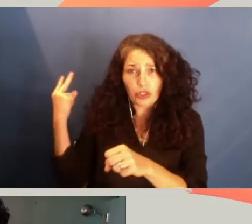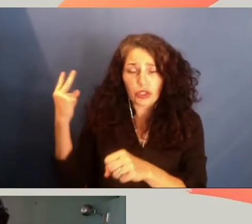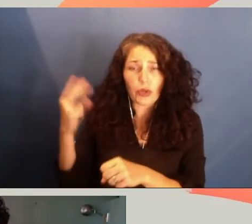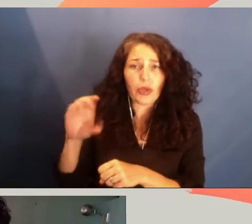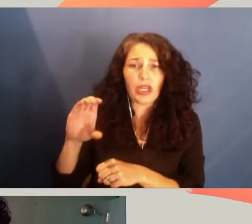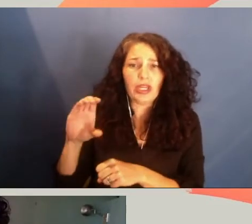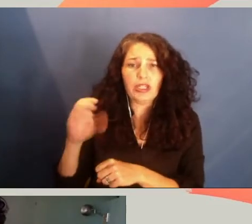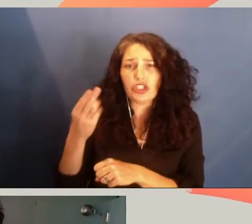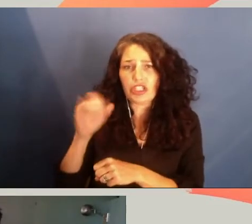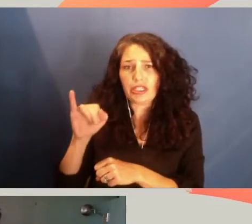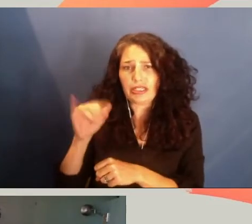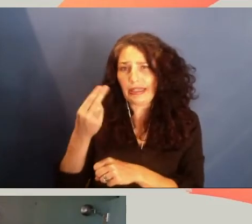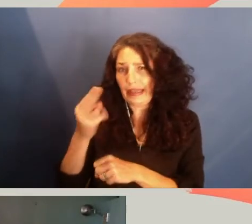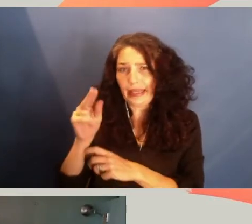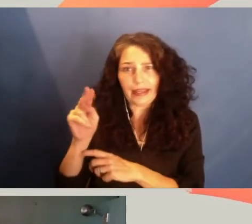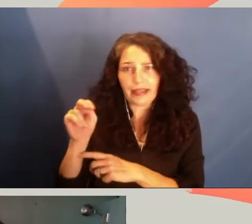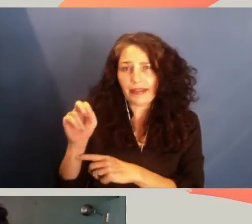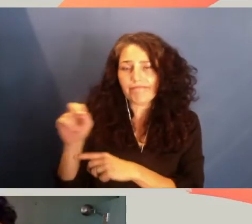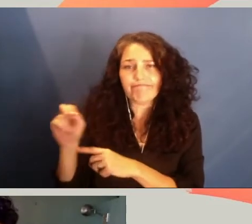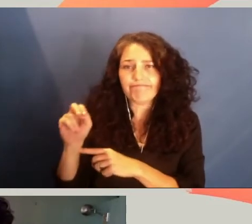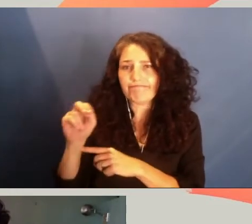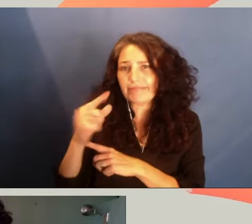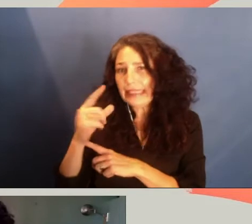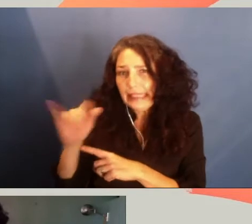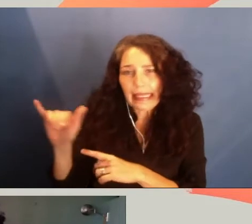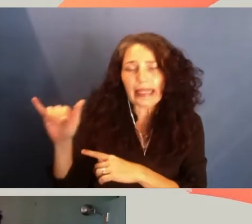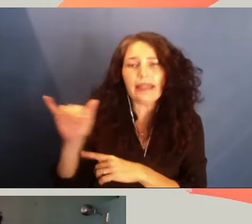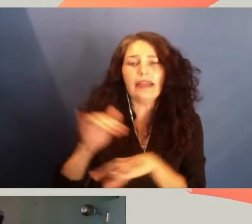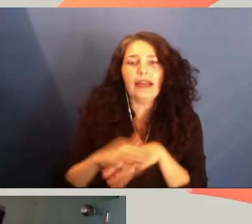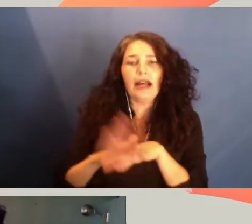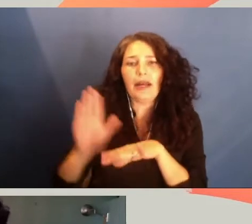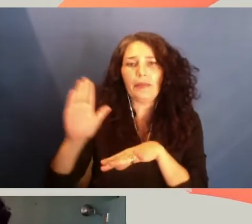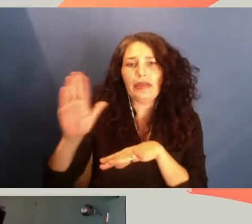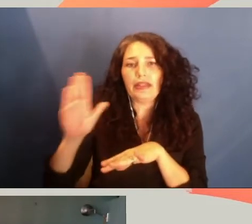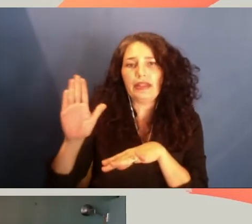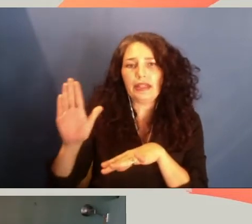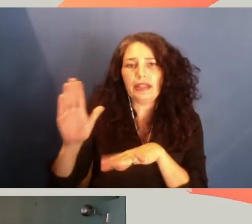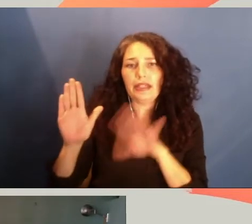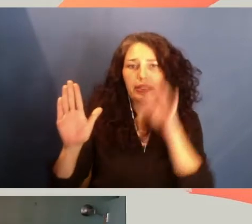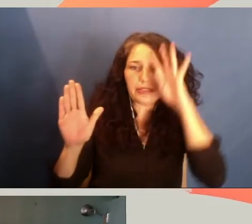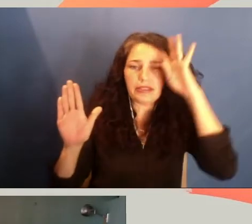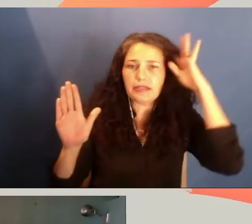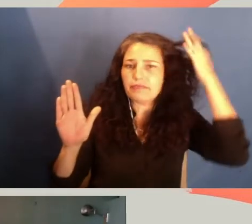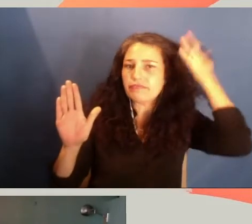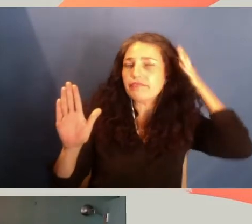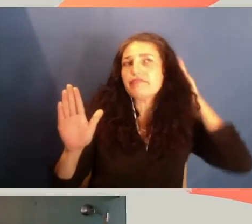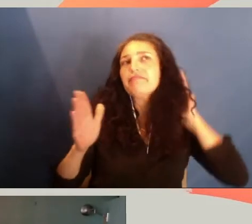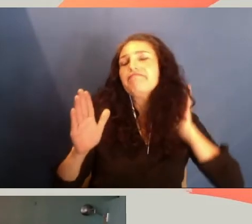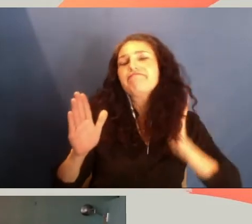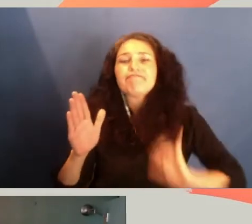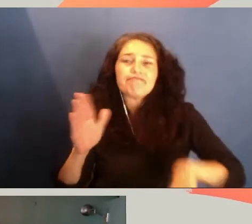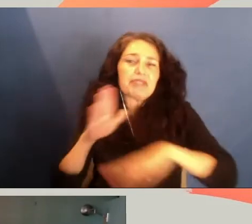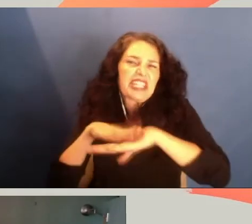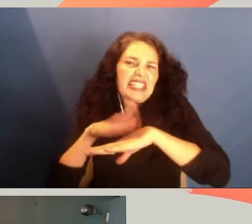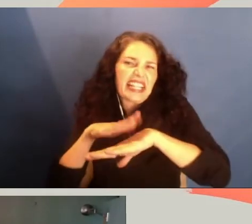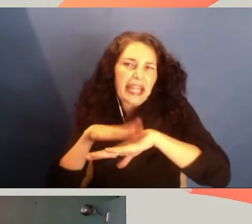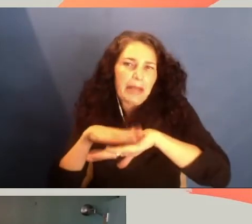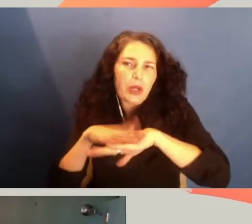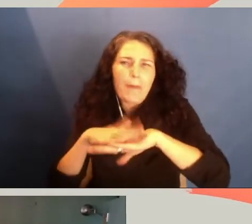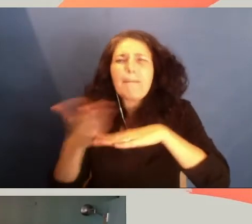And he led with a disclaimer that it might sound too academic, but that's actually what really made me perk up 'cause I love thinking about our process as filmmakers